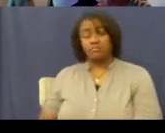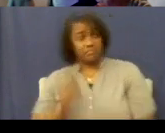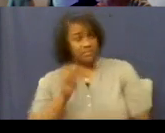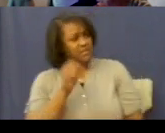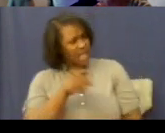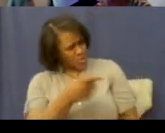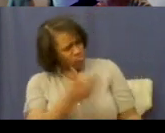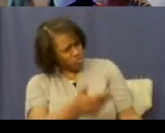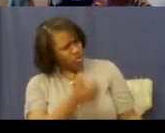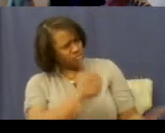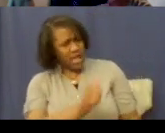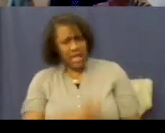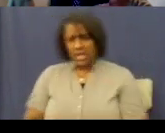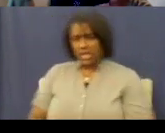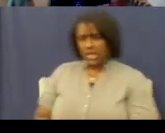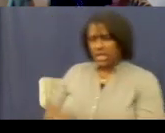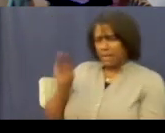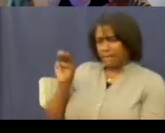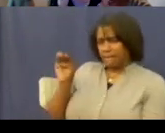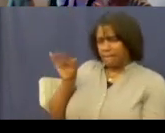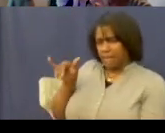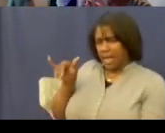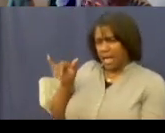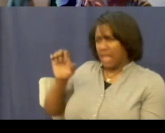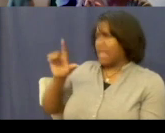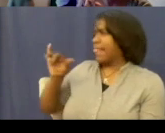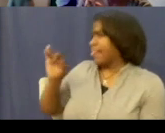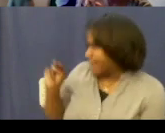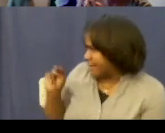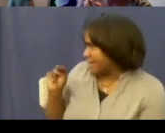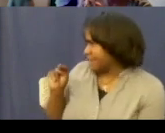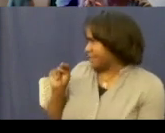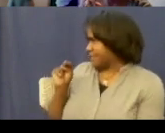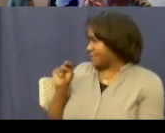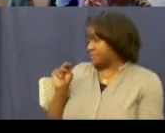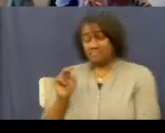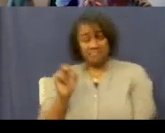Queenie: Myelin. Nina Schor: Yeah, that's exactly right.